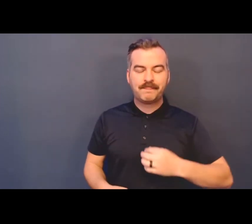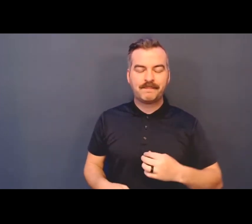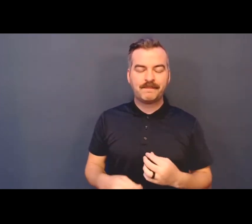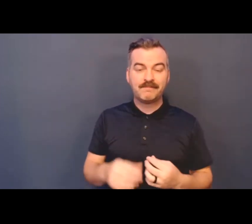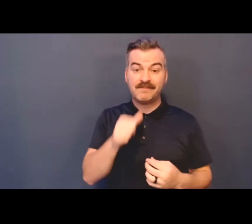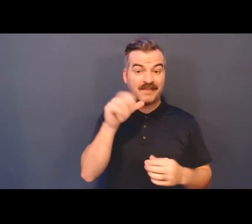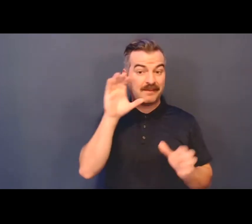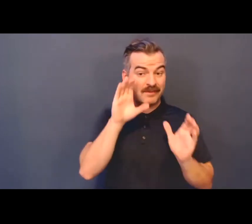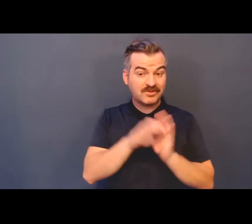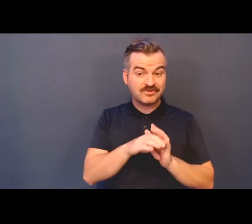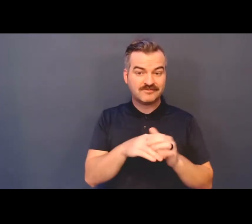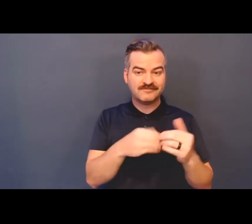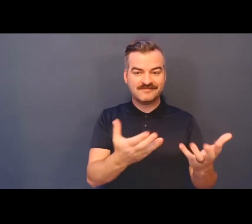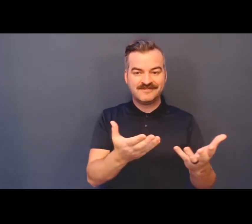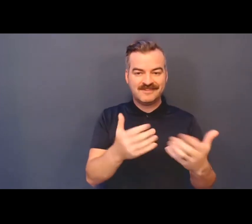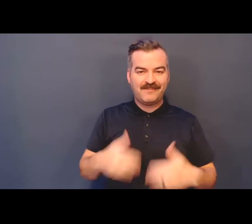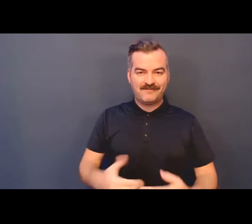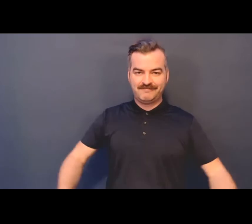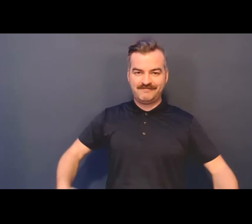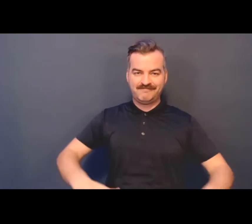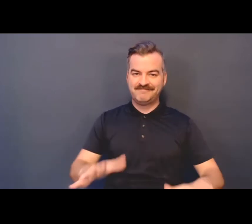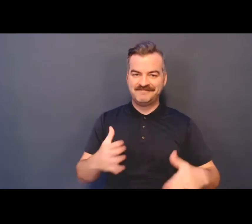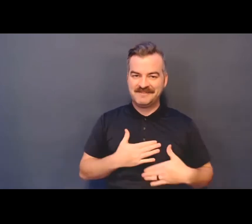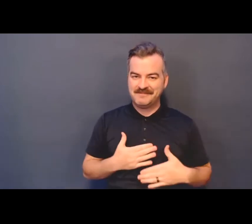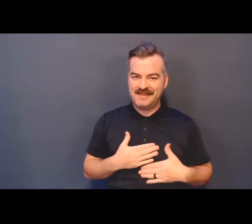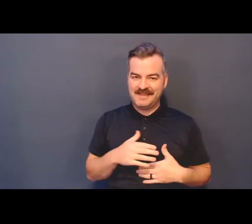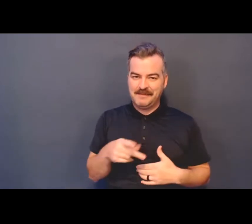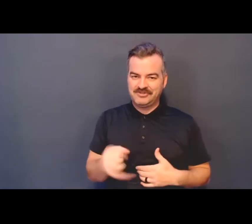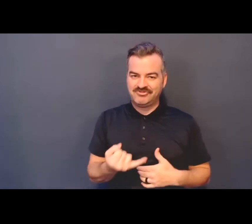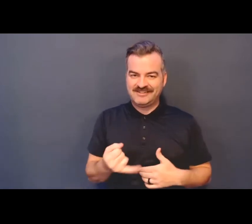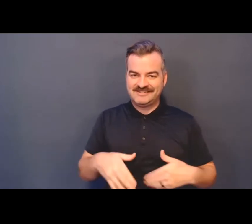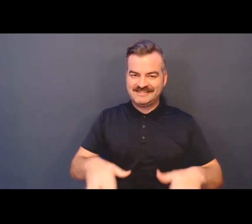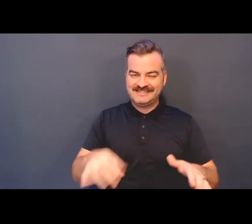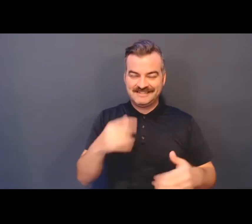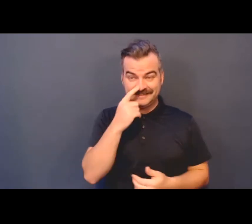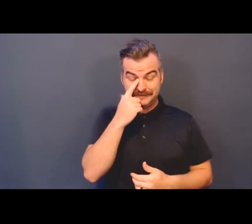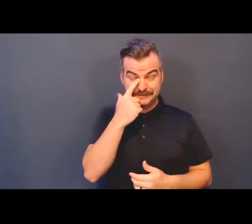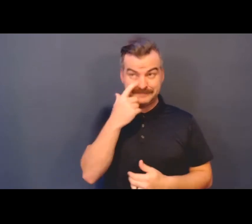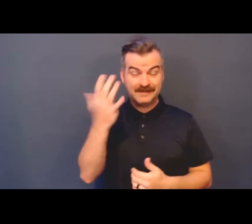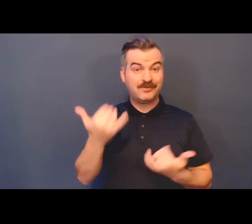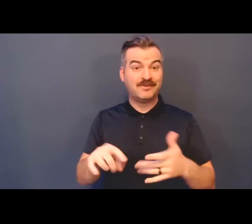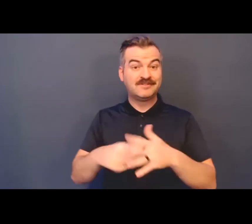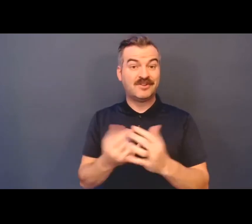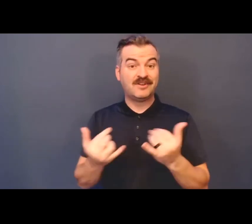true zoom fashion sweatpants on the bottom. 15:09:09 I'll get started now the normative